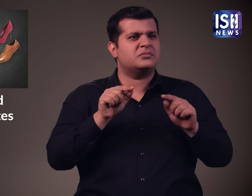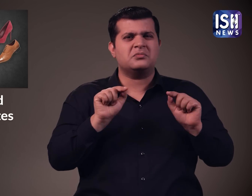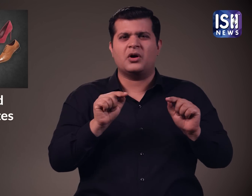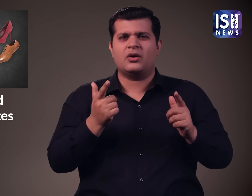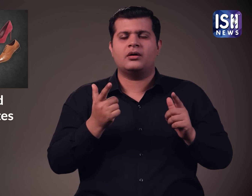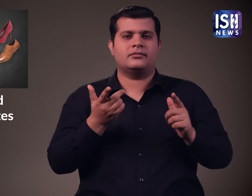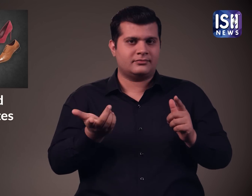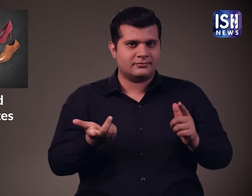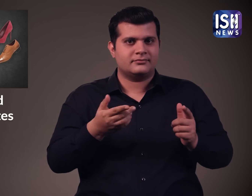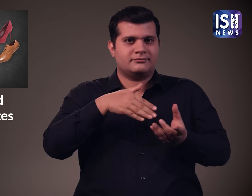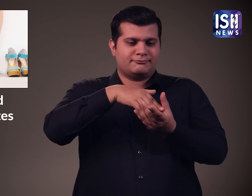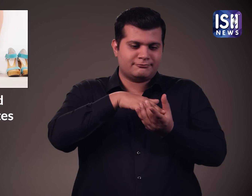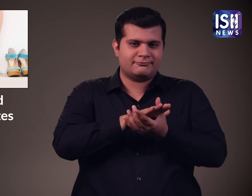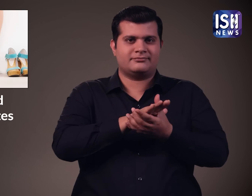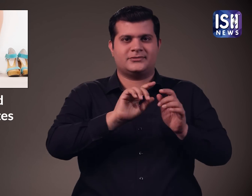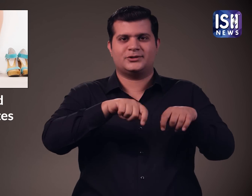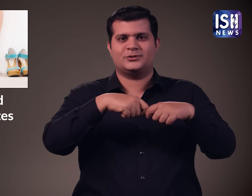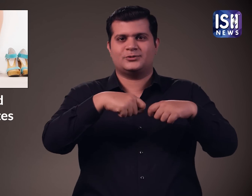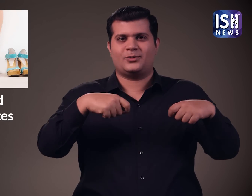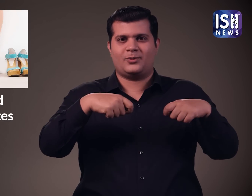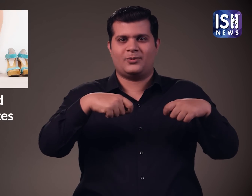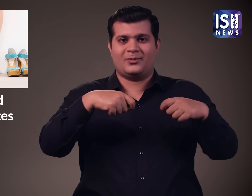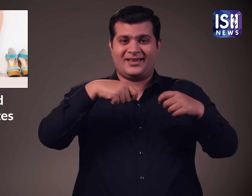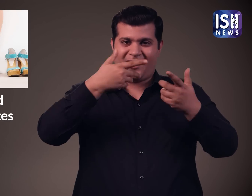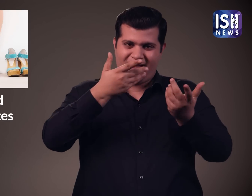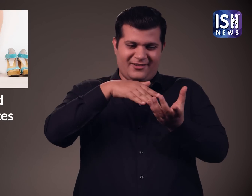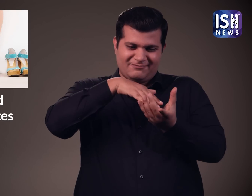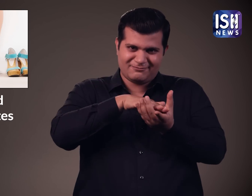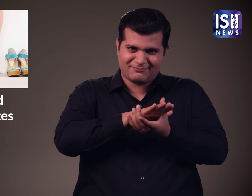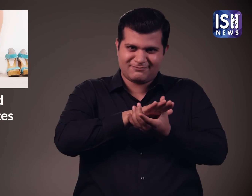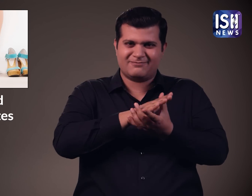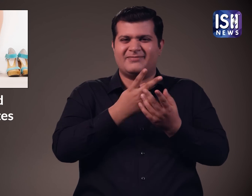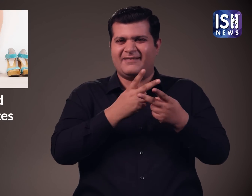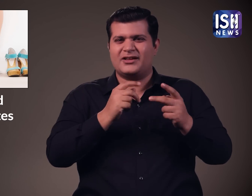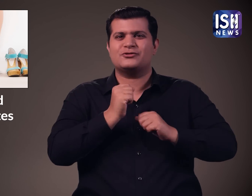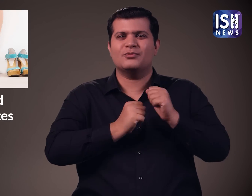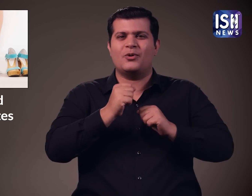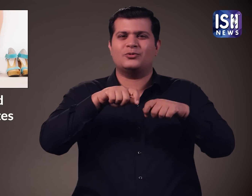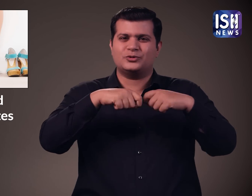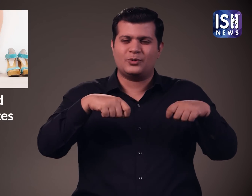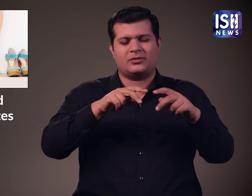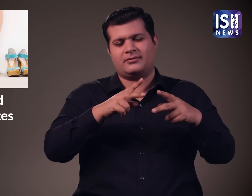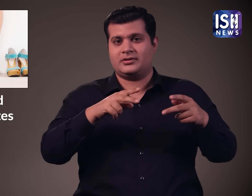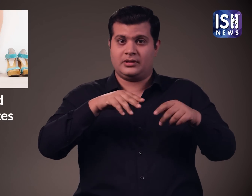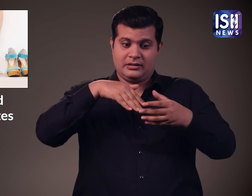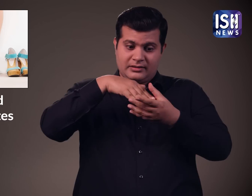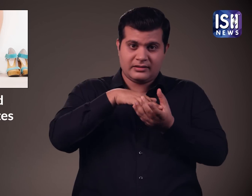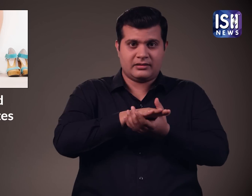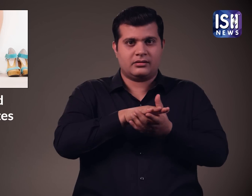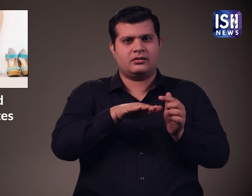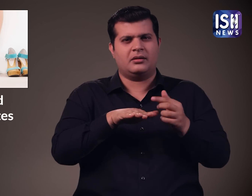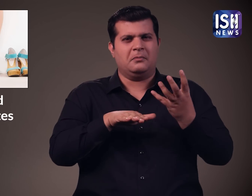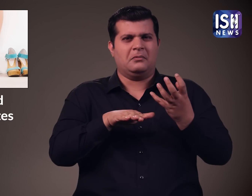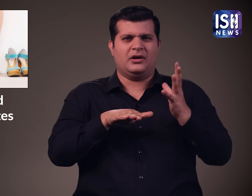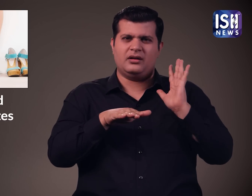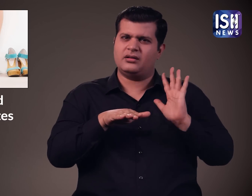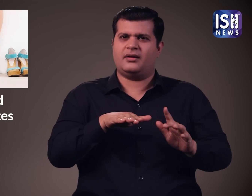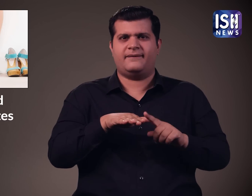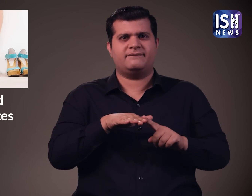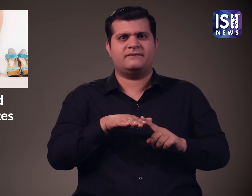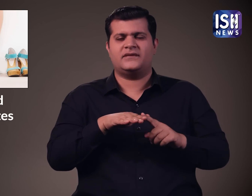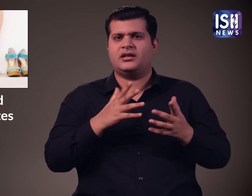This pain called shoe bite is usually caused while wearing shoes or sandals or sports shoes etc.